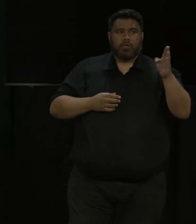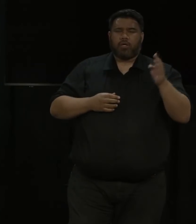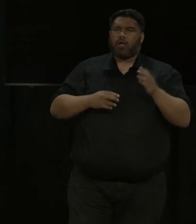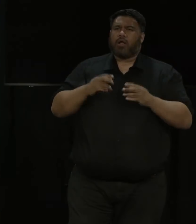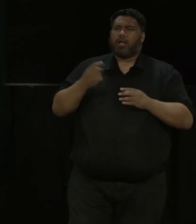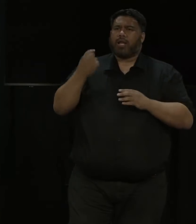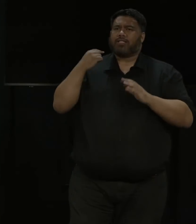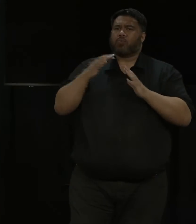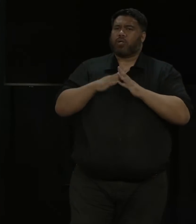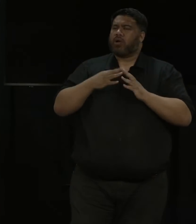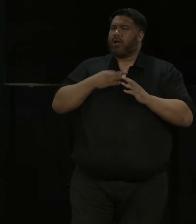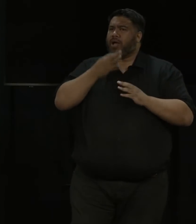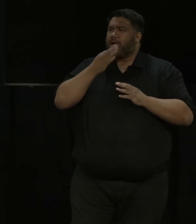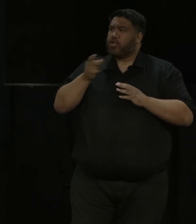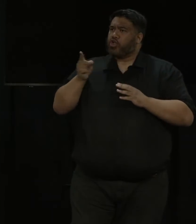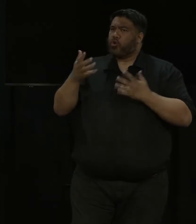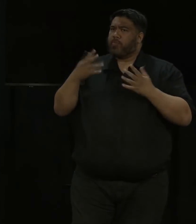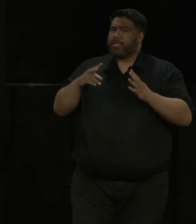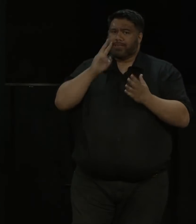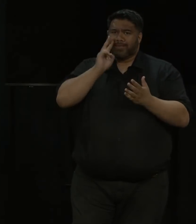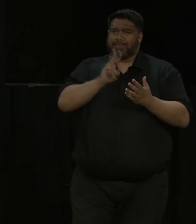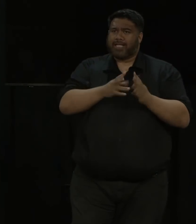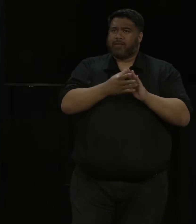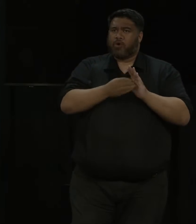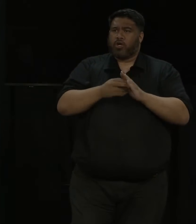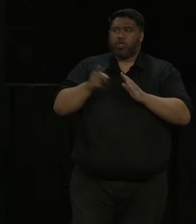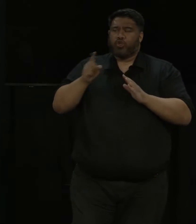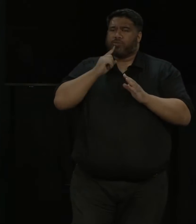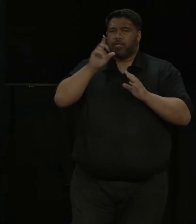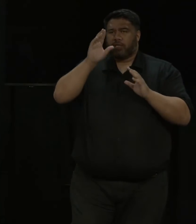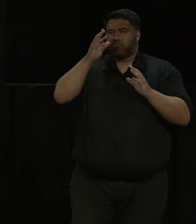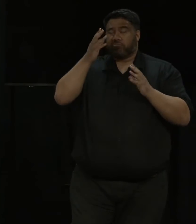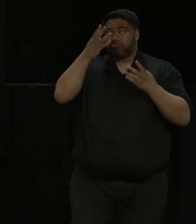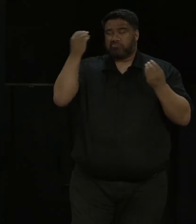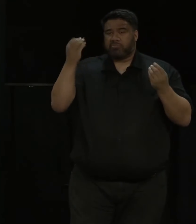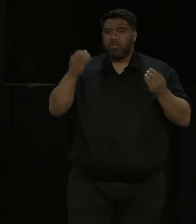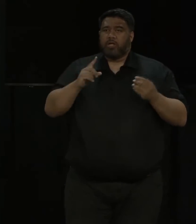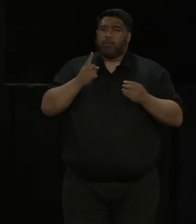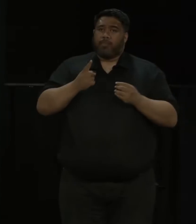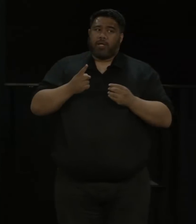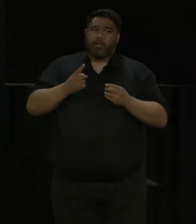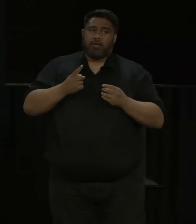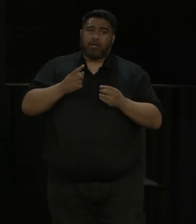expected to go straight to their house?